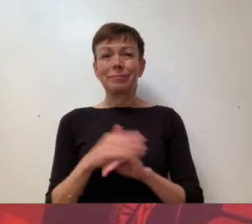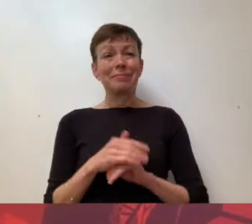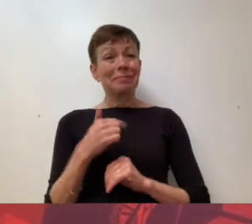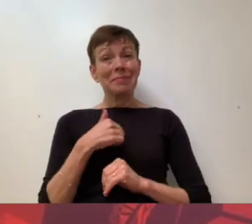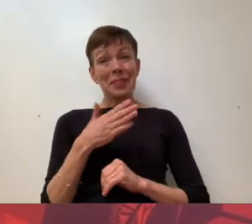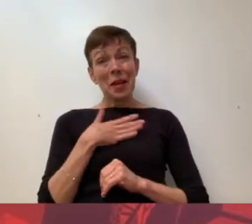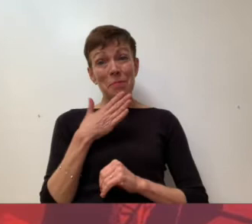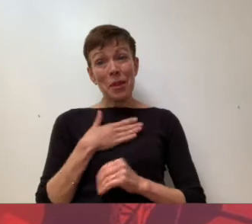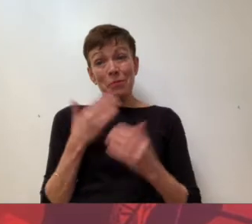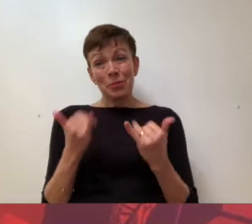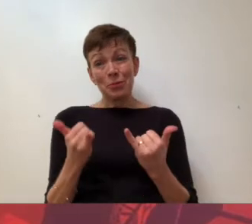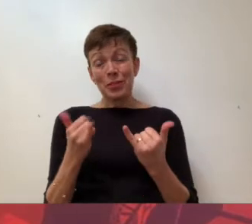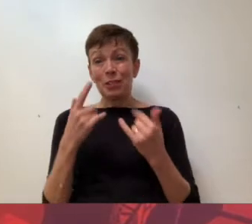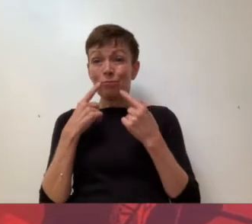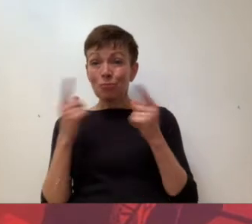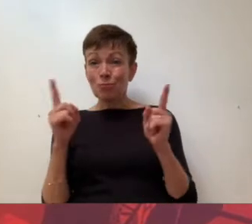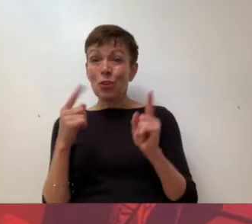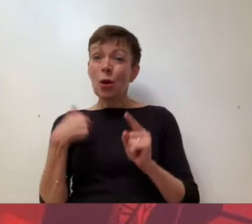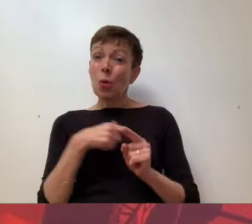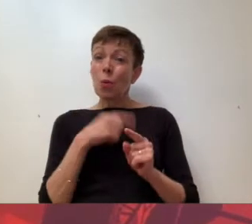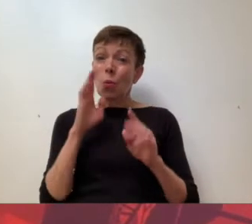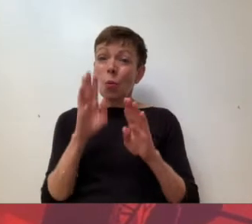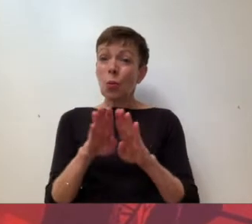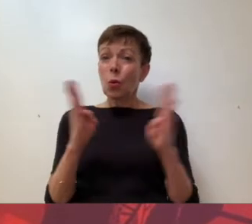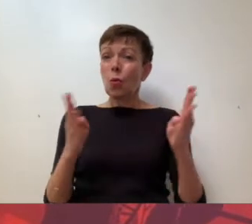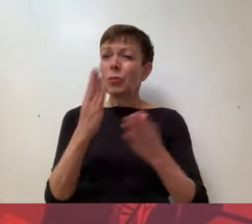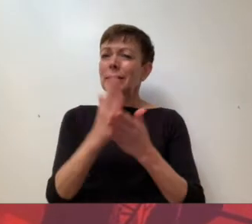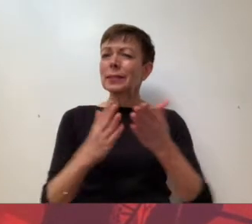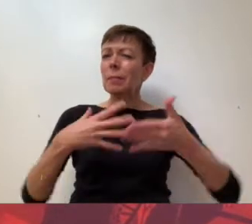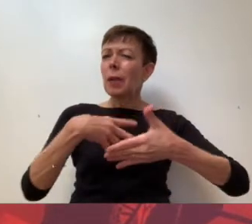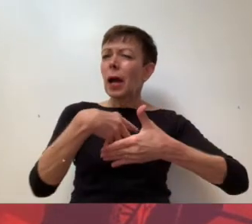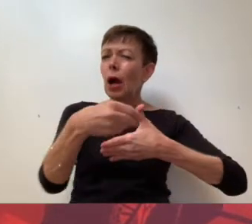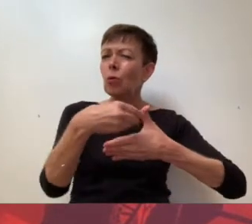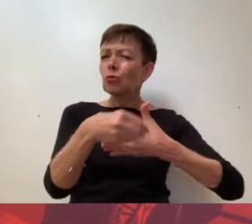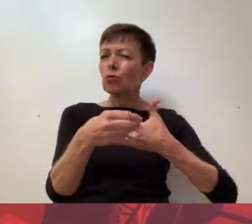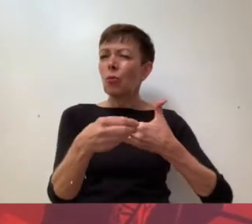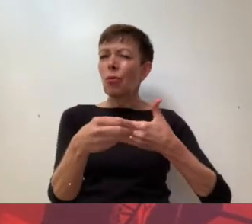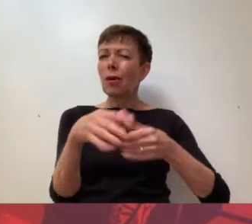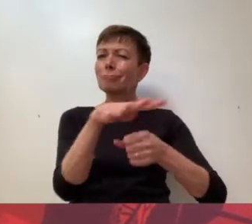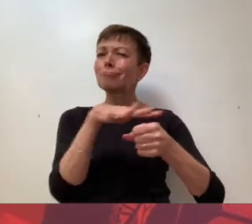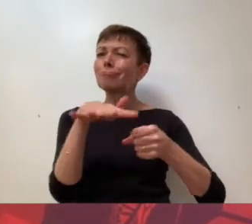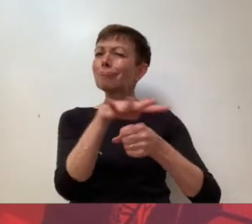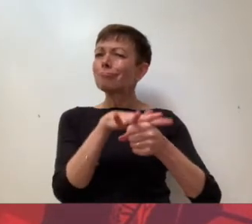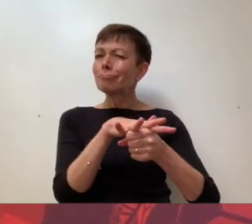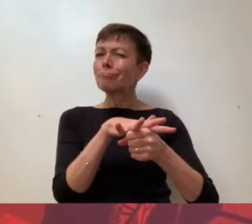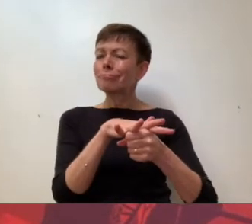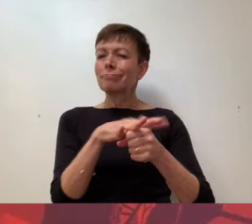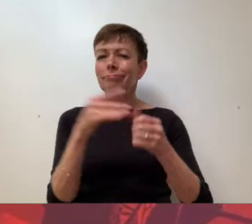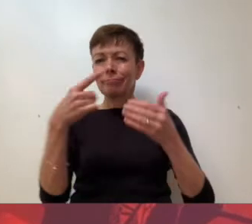I am very pleased to announce that we will be re-opening some outdoor amenities in this